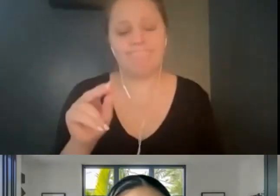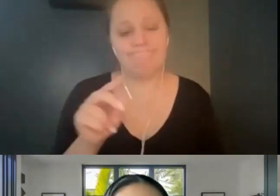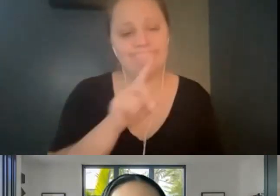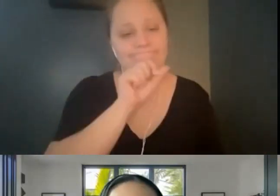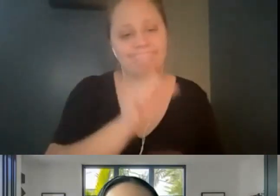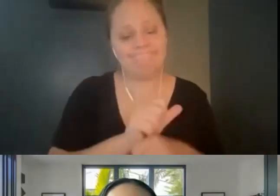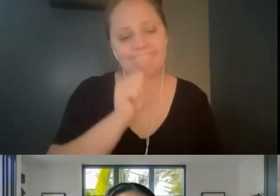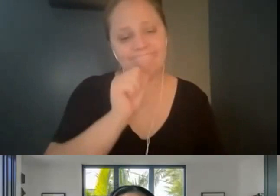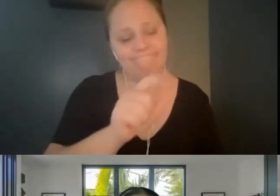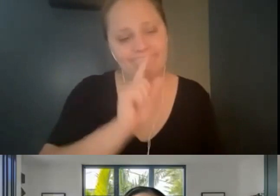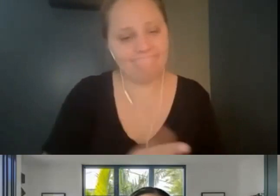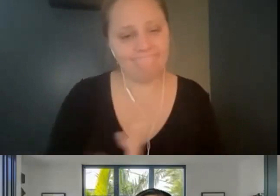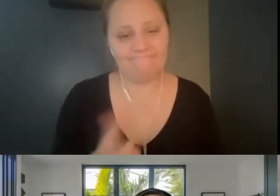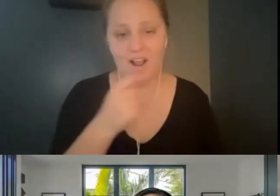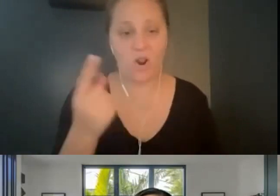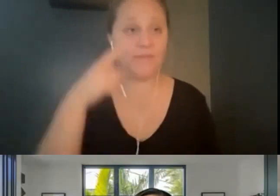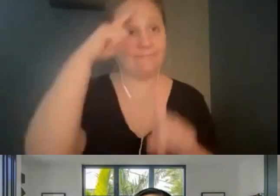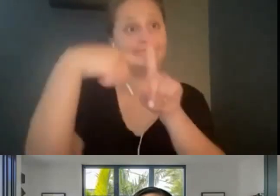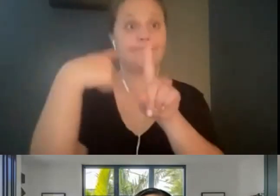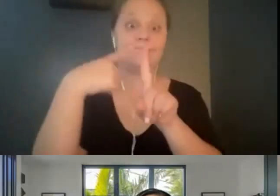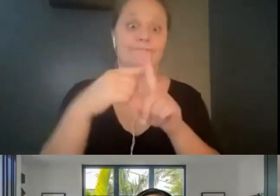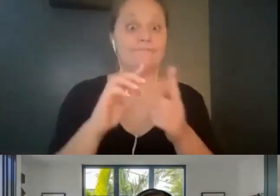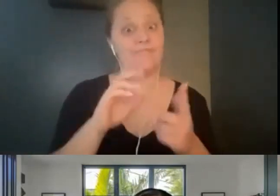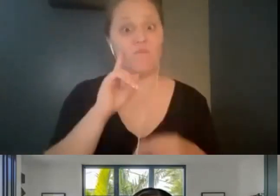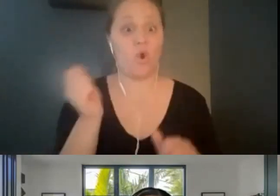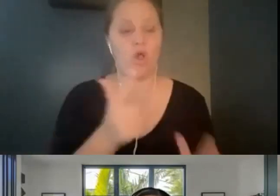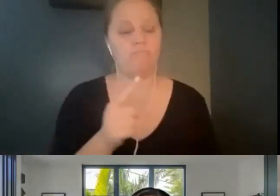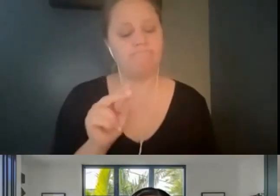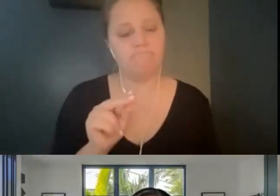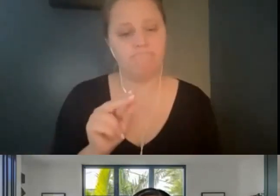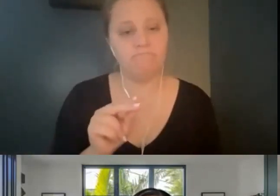not such a rosy experience for everybody and I know, if you know Mark McGuire, you